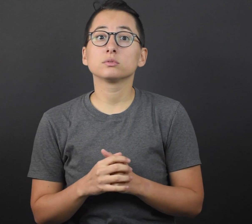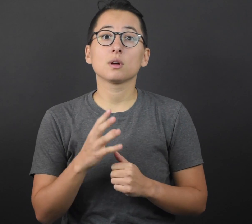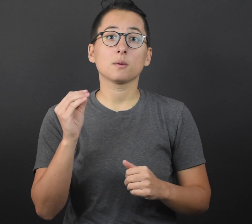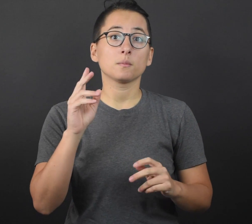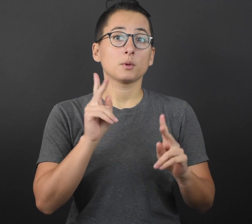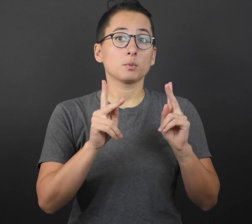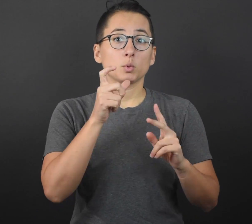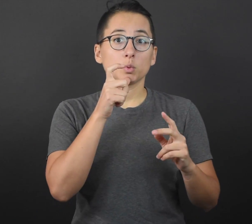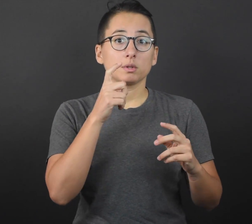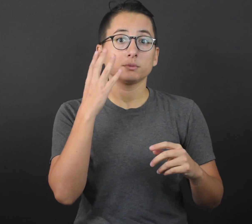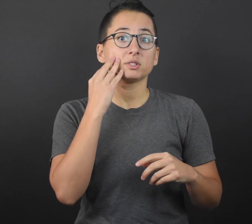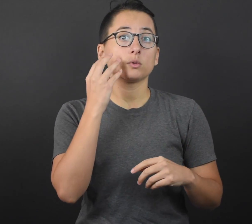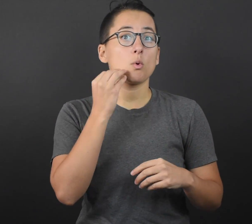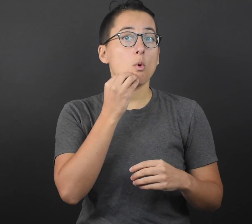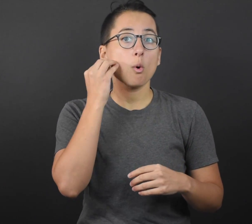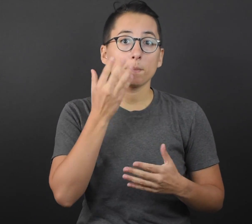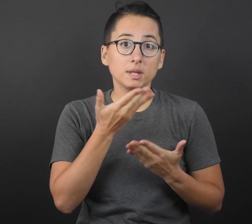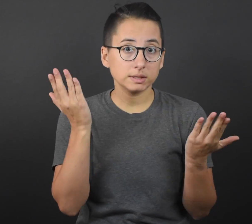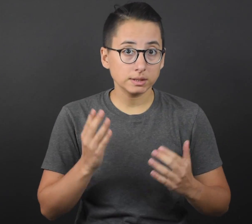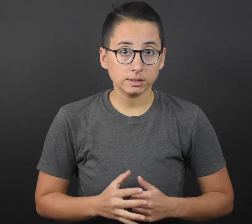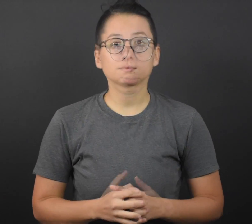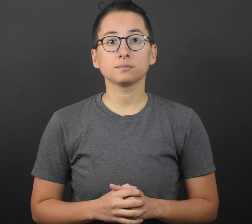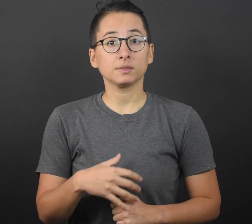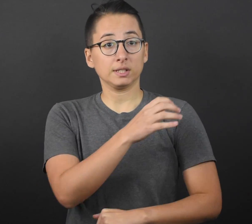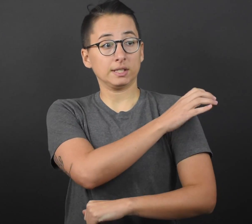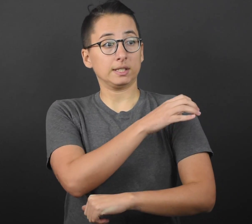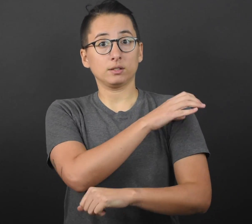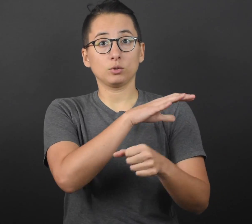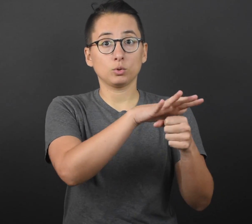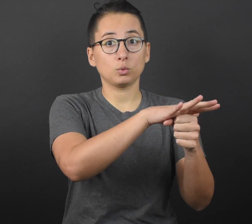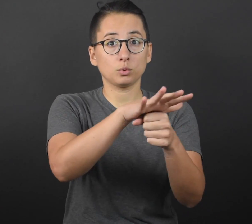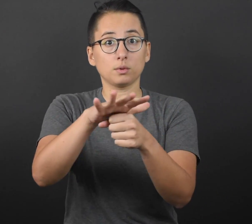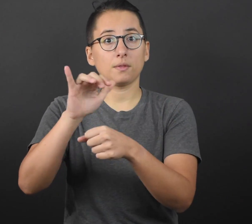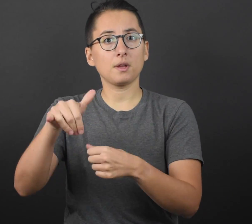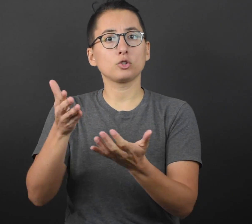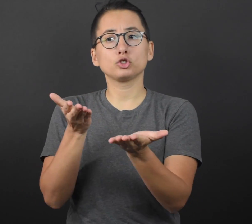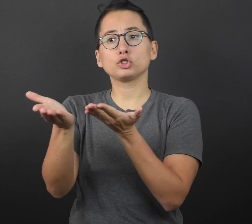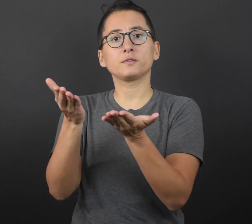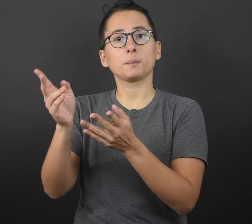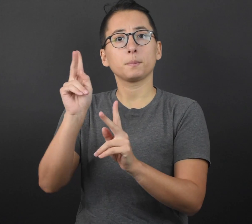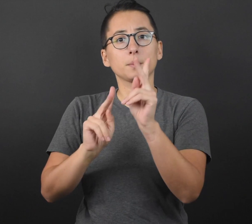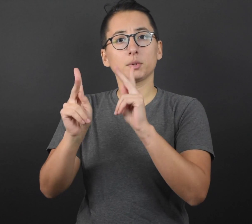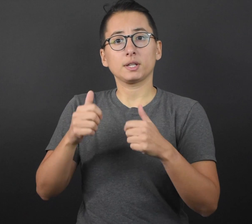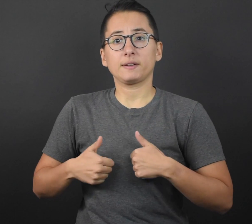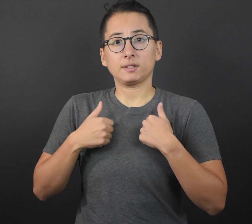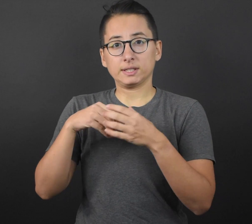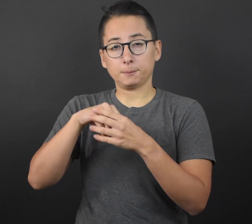and people experiencing homelessness. Clinic locations that serve people living in